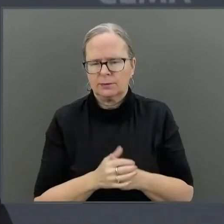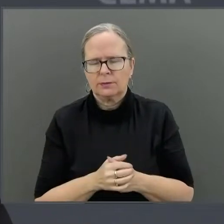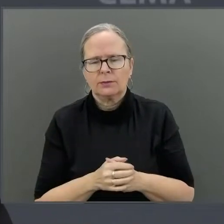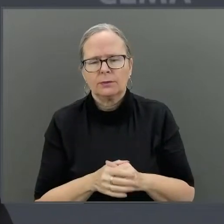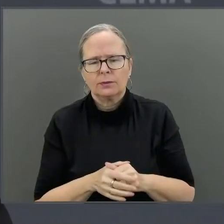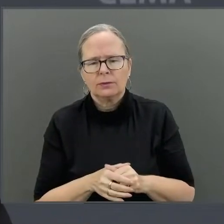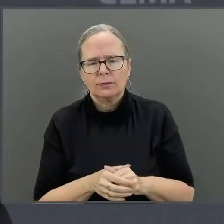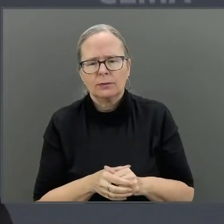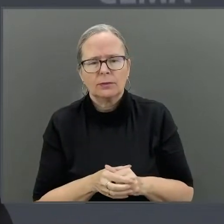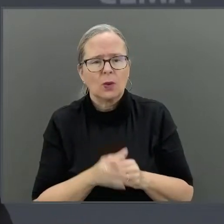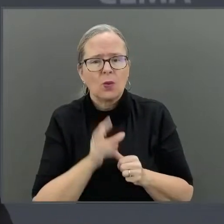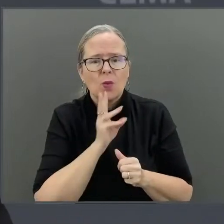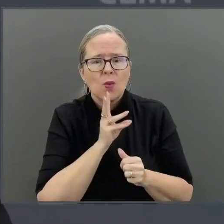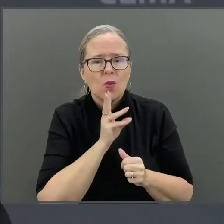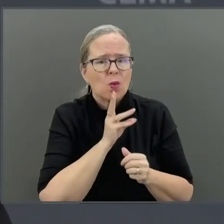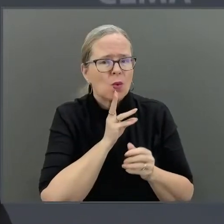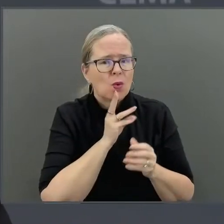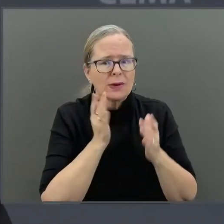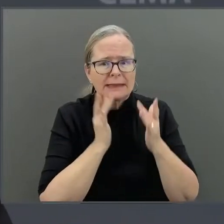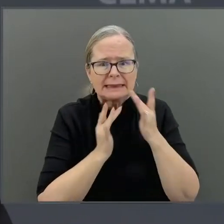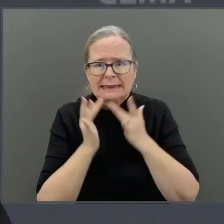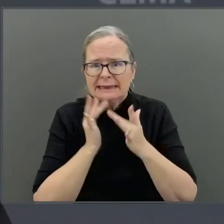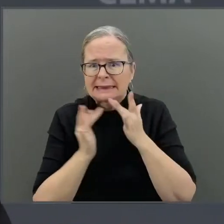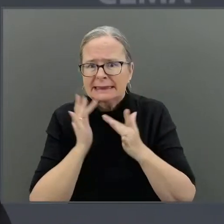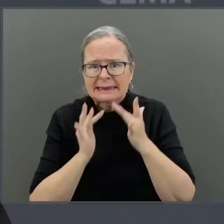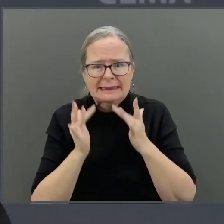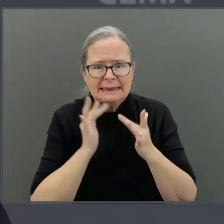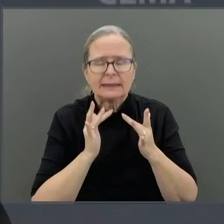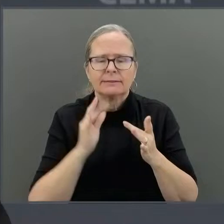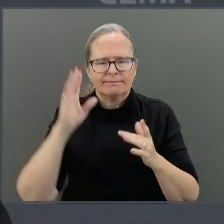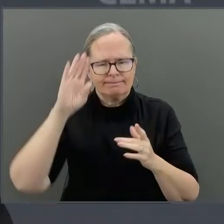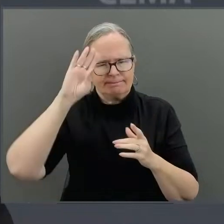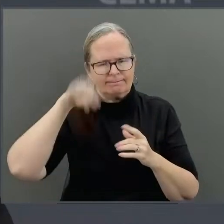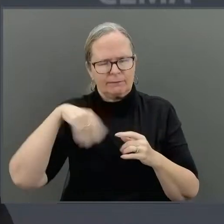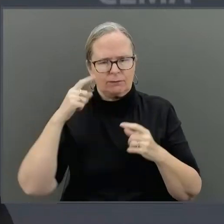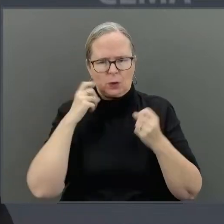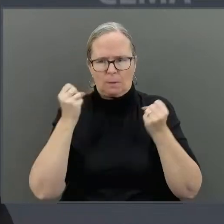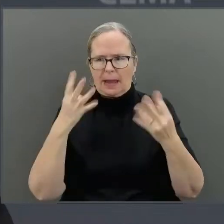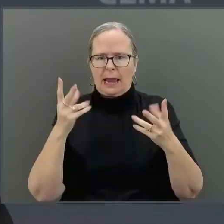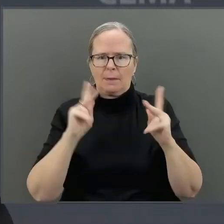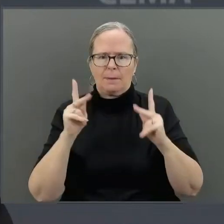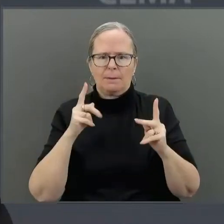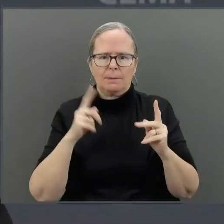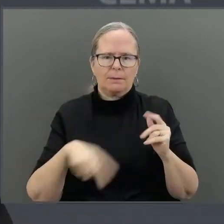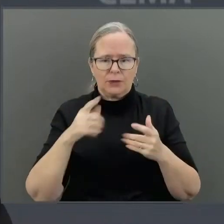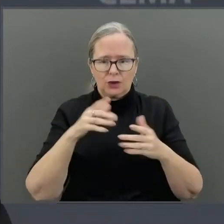weeks swim lessons Athletes Training for important competitions and youth who are rely on jobs as